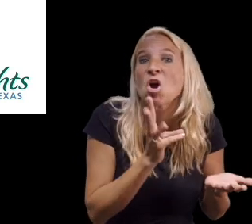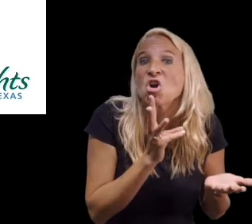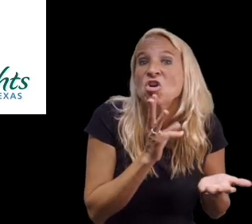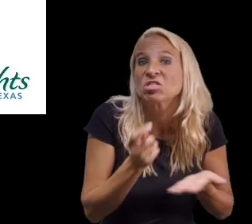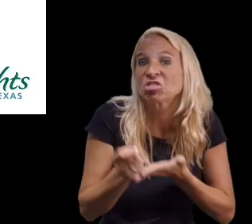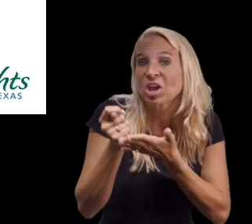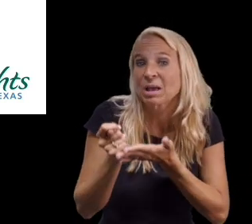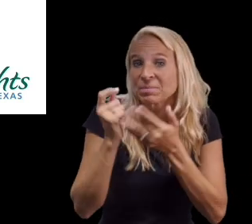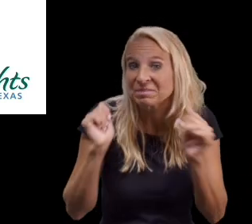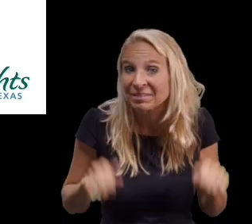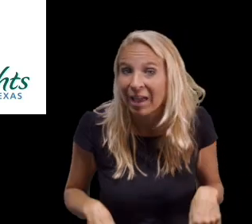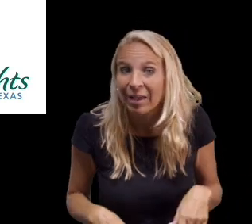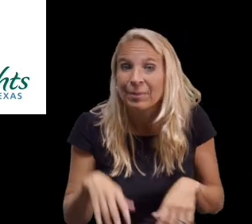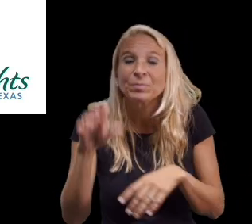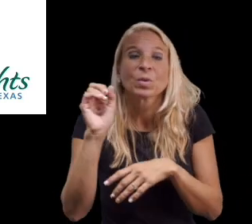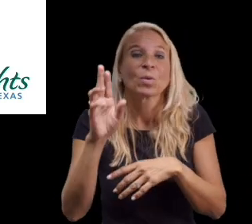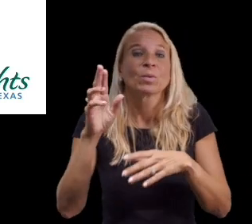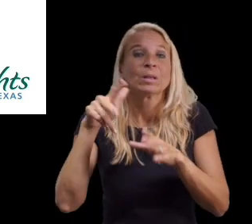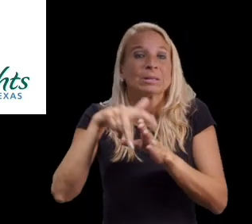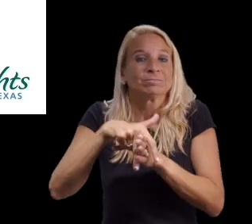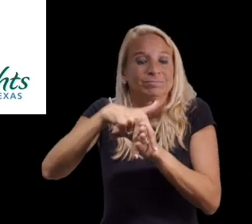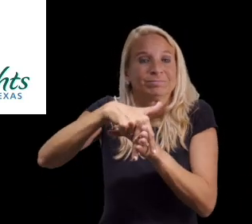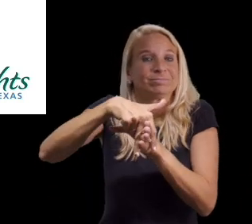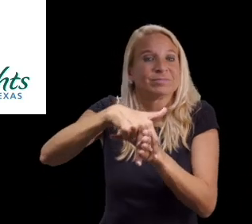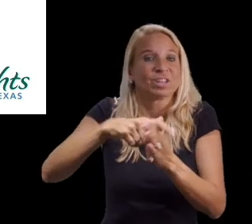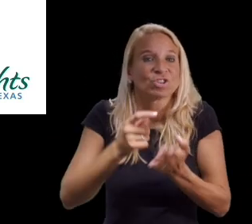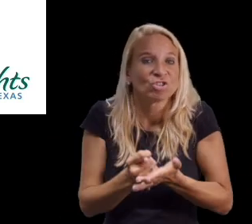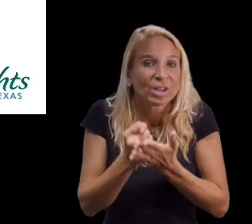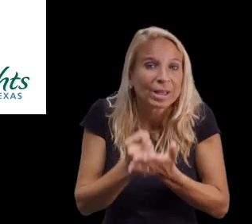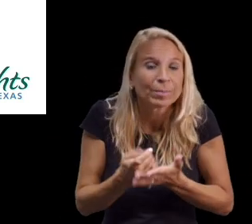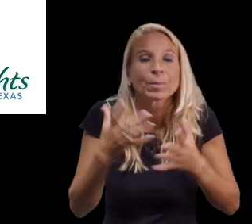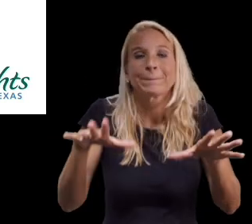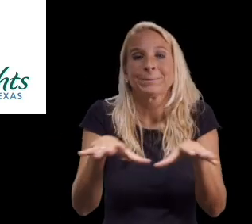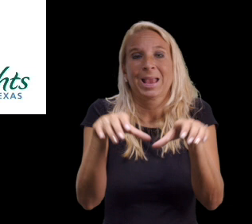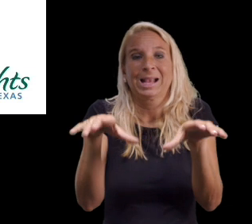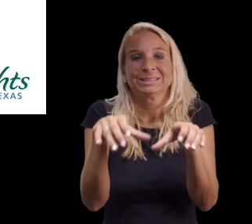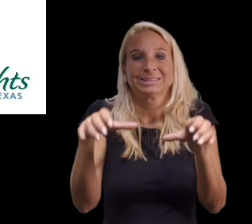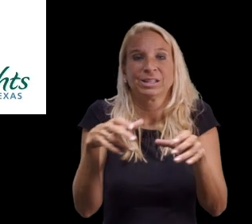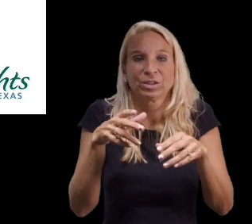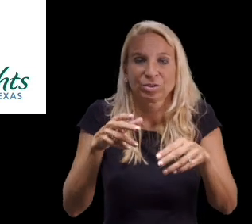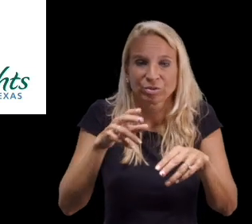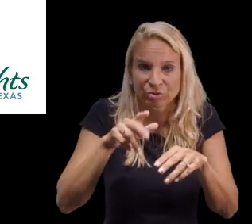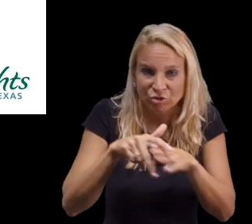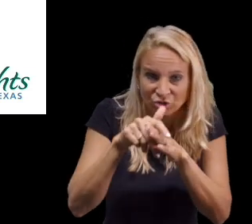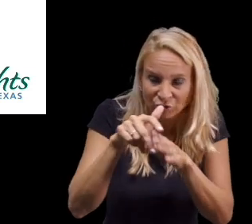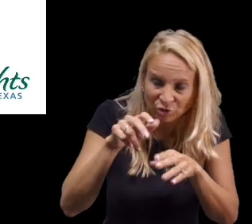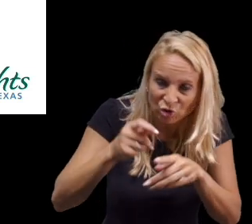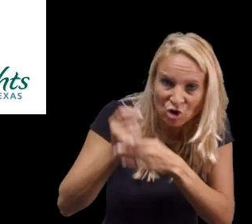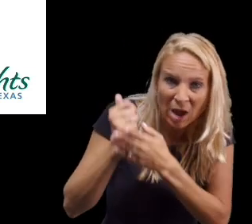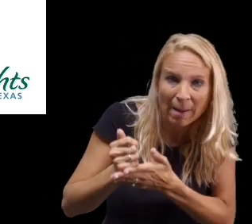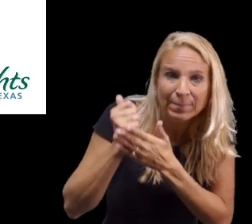can be aquatic therapy, equestrian therapy, massage therapy, those are a few.